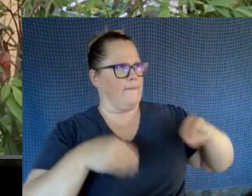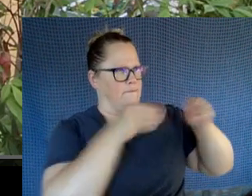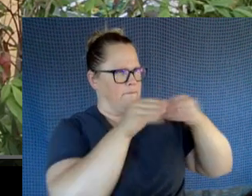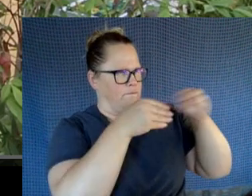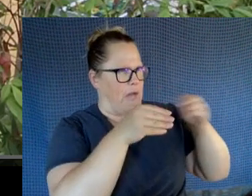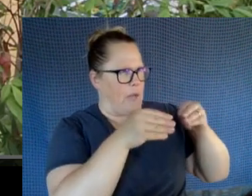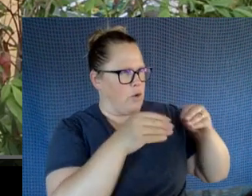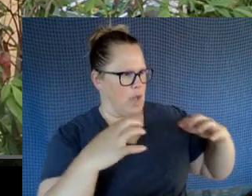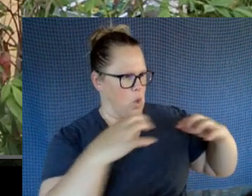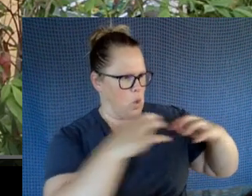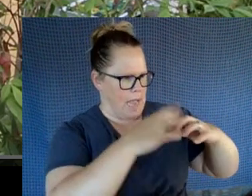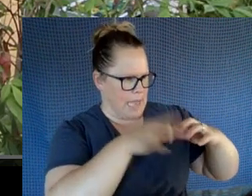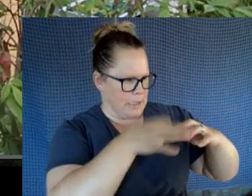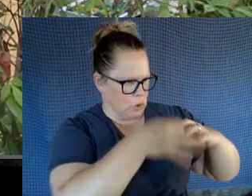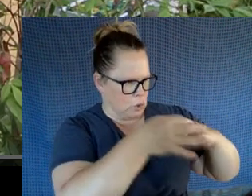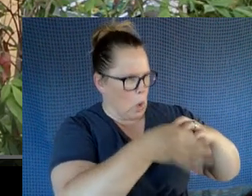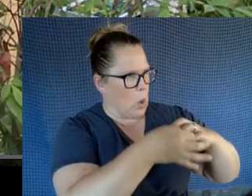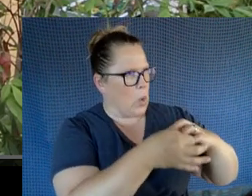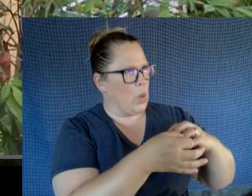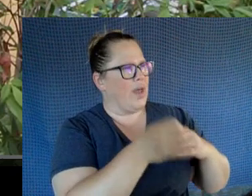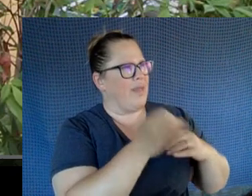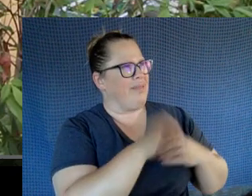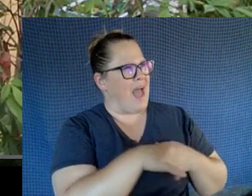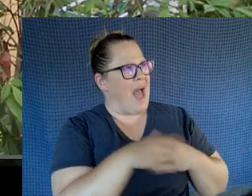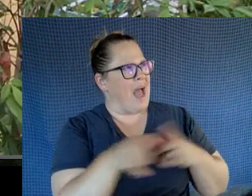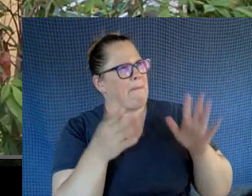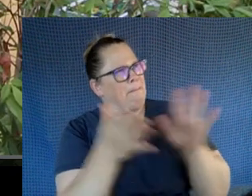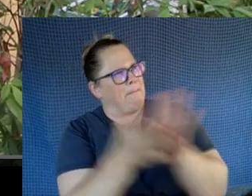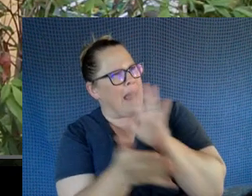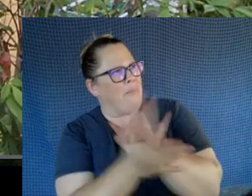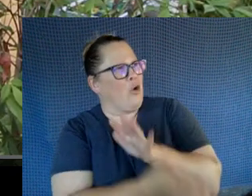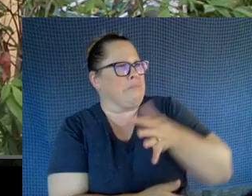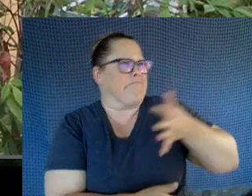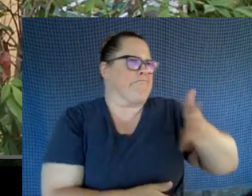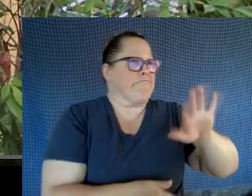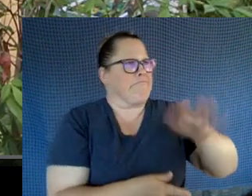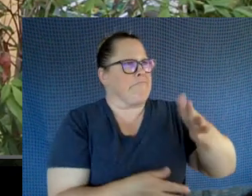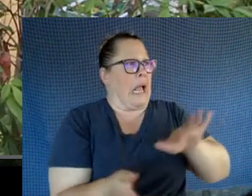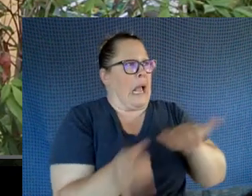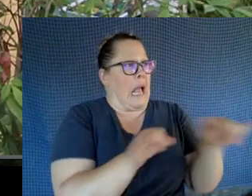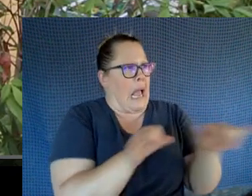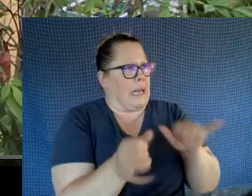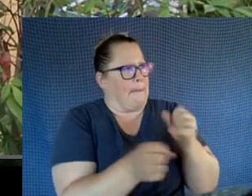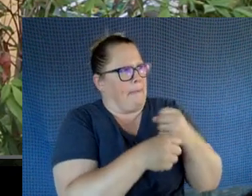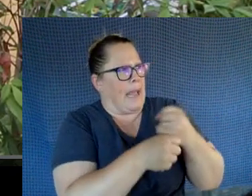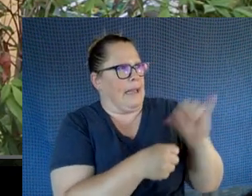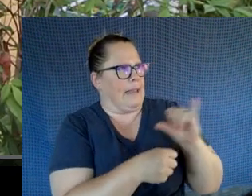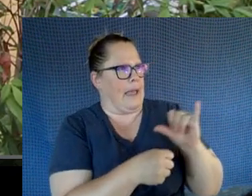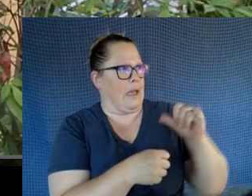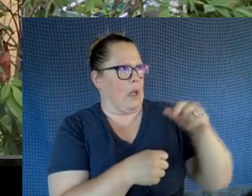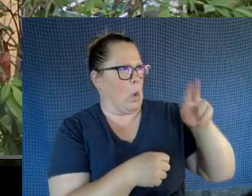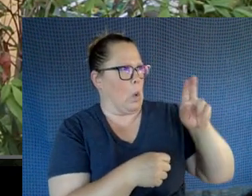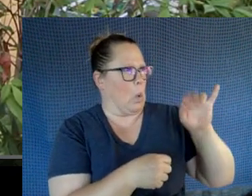as a paper way of making a quilt. So it's a really nice connection in that. I spy a